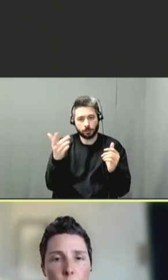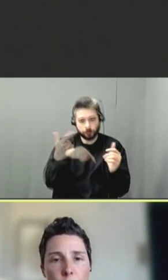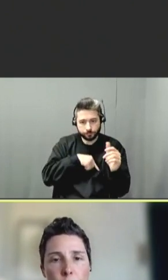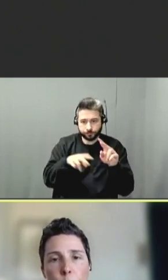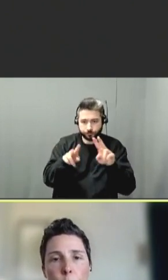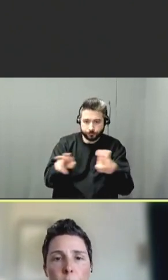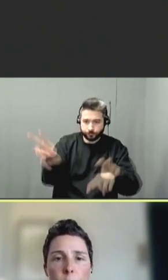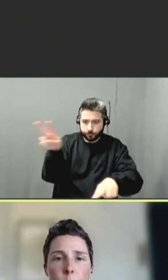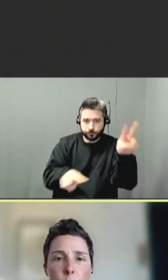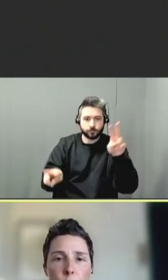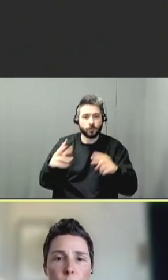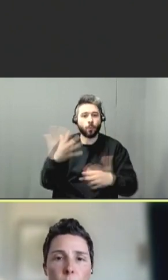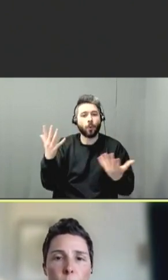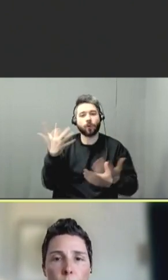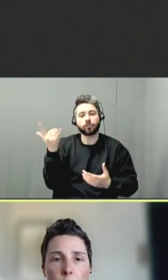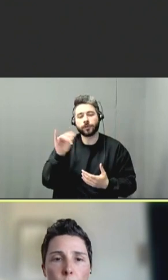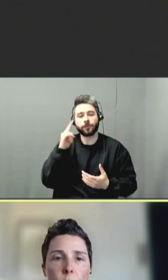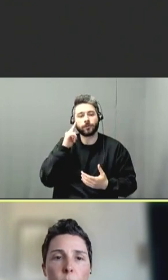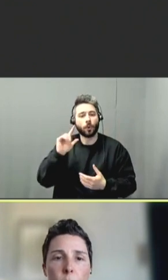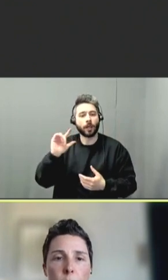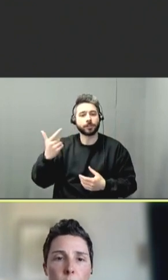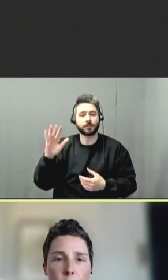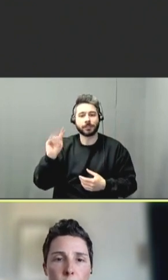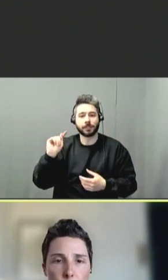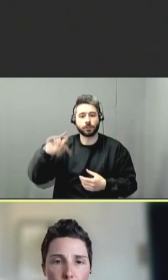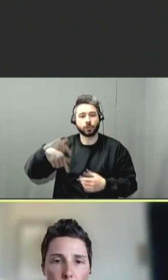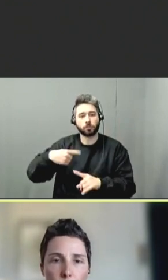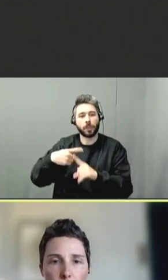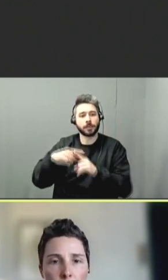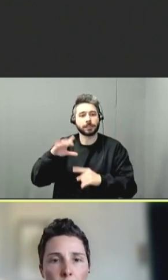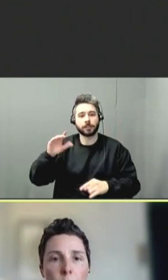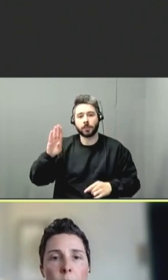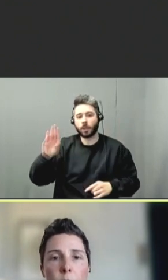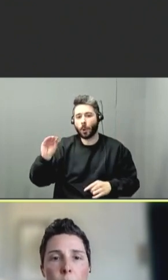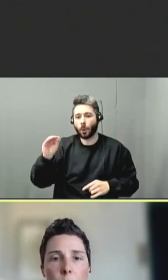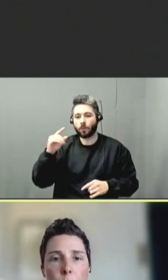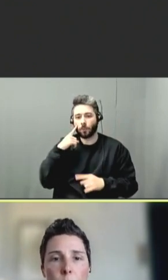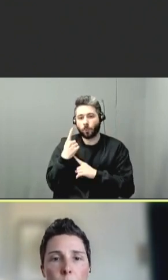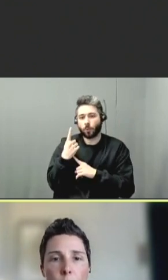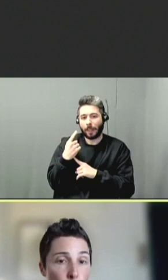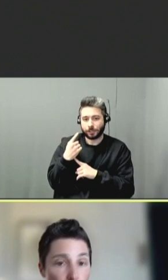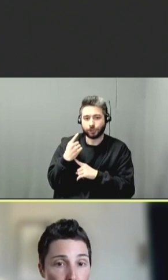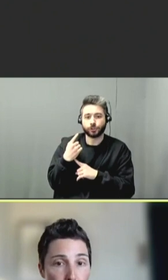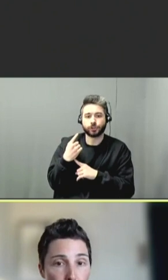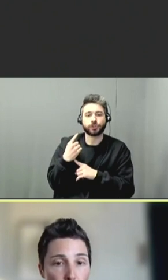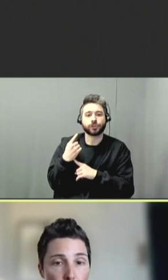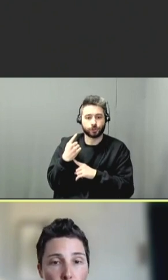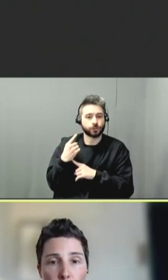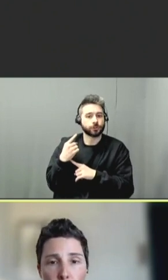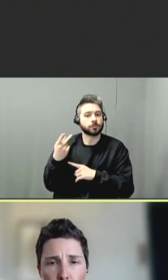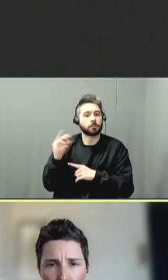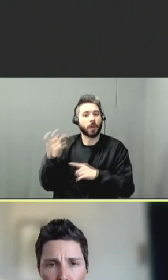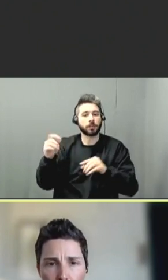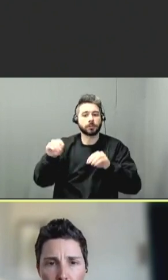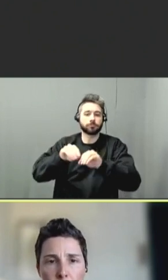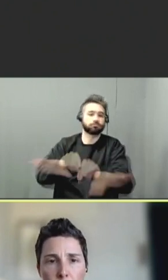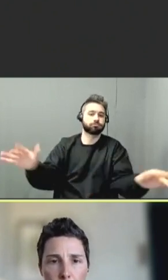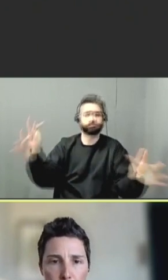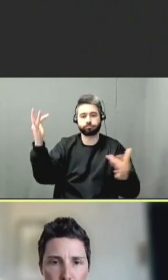LGBTQ+ CBOs on the ground during last year's Mpox outbreak. So, I'm going to the next slide